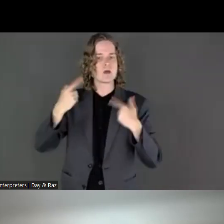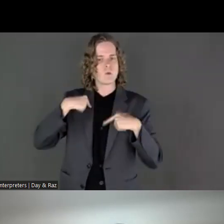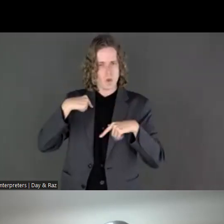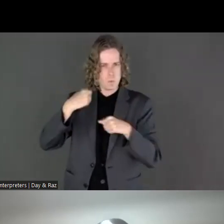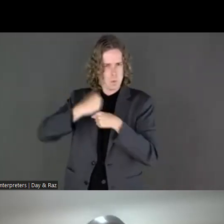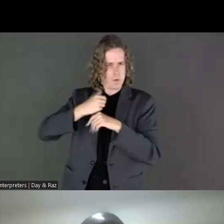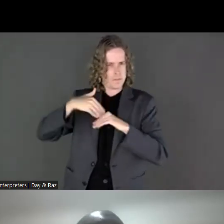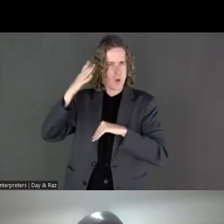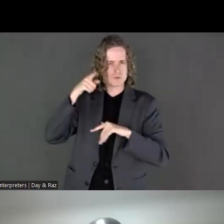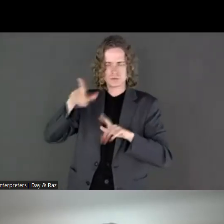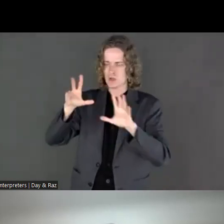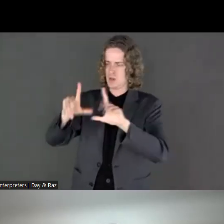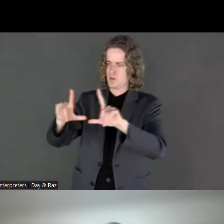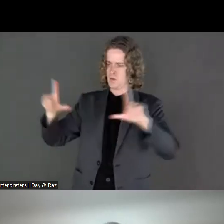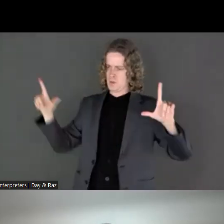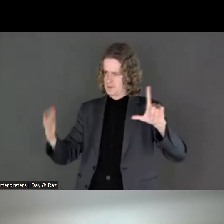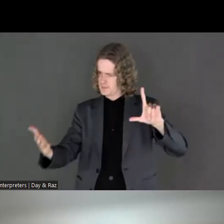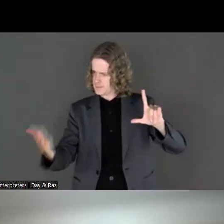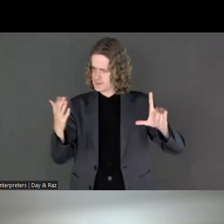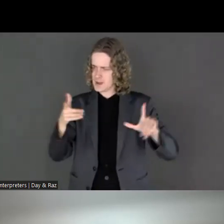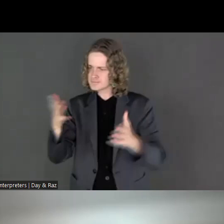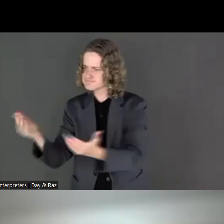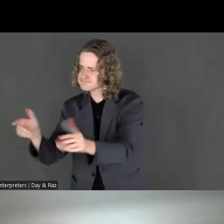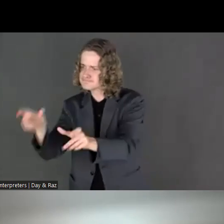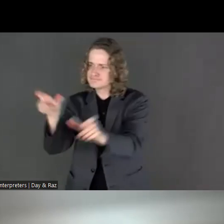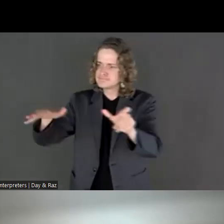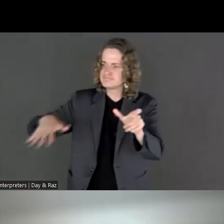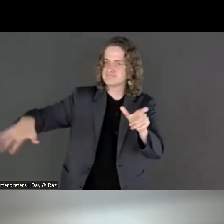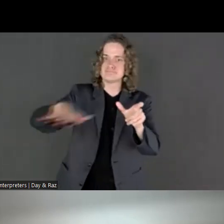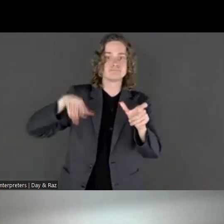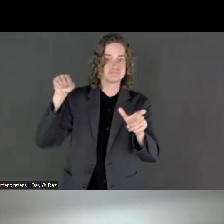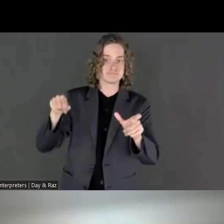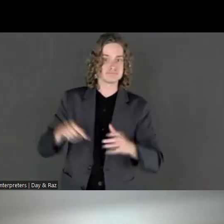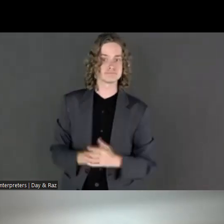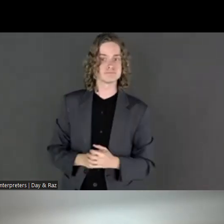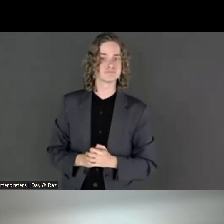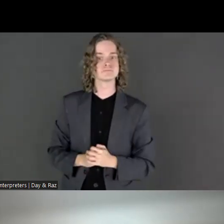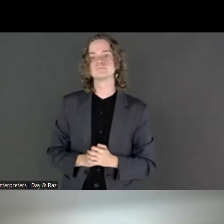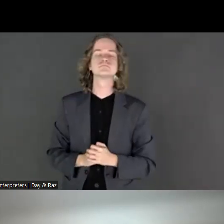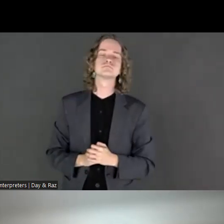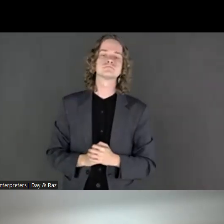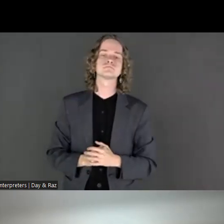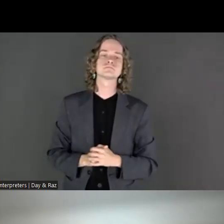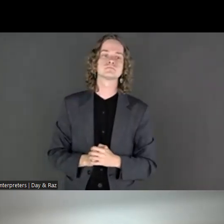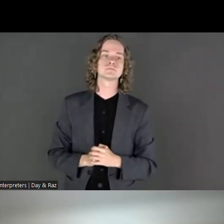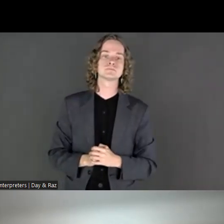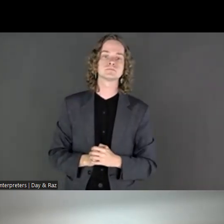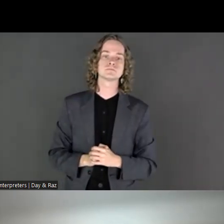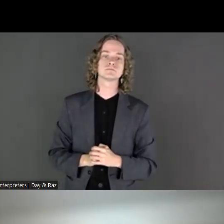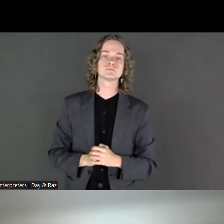I would want to share with you some thoughts on on how we are advancing the interagency